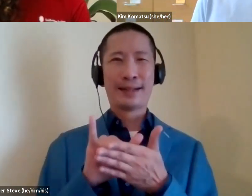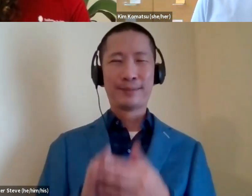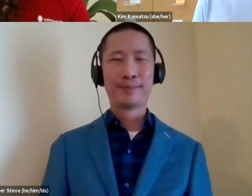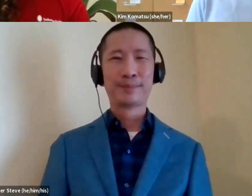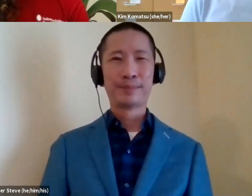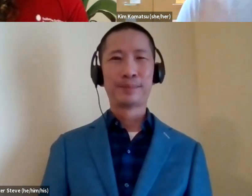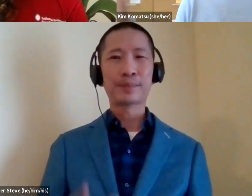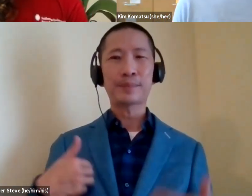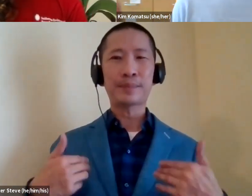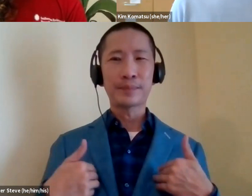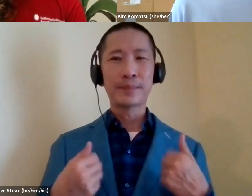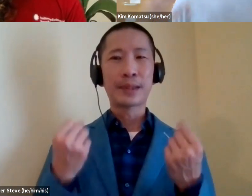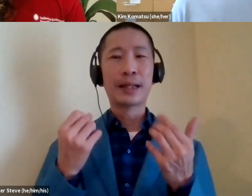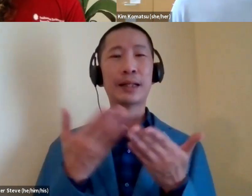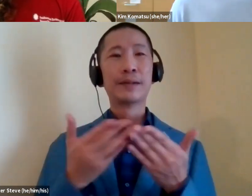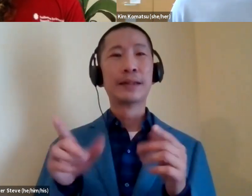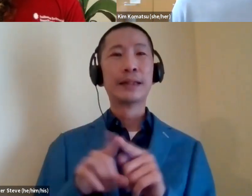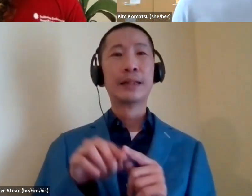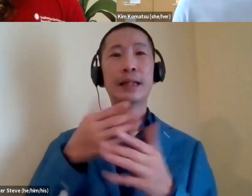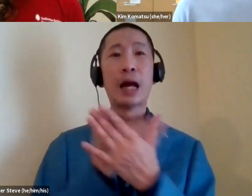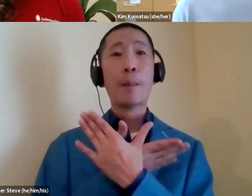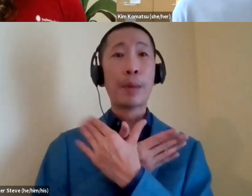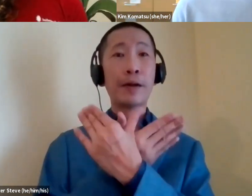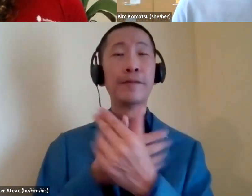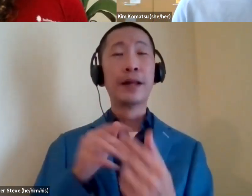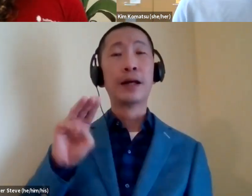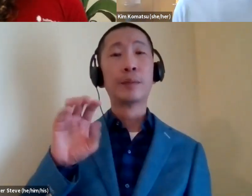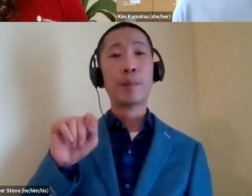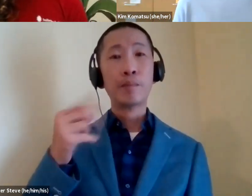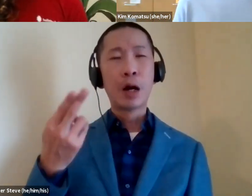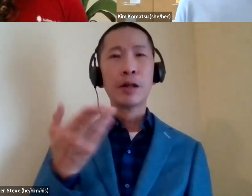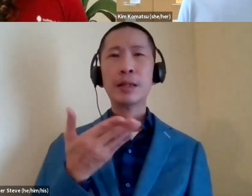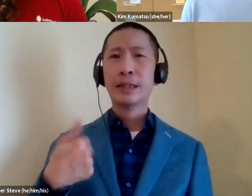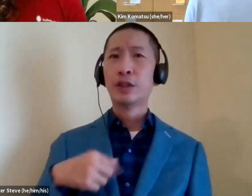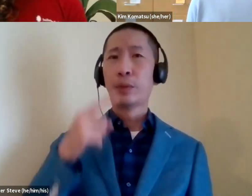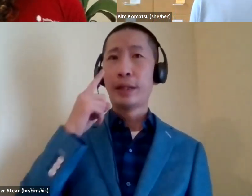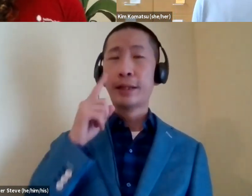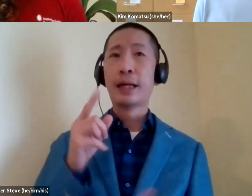Kim Komatsu (she/her): So we have. Kim Komatsu (she/her): lots of things like butterflies and moths things that we think of as pollinators when they're adults.